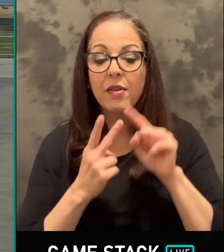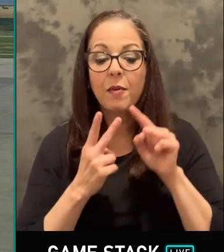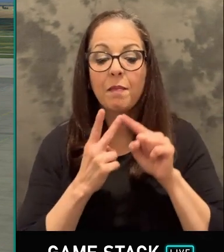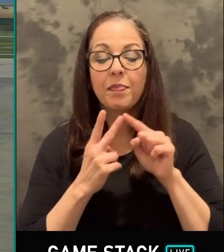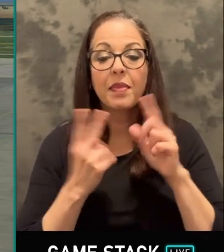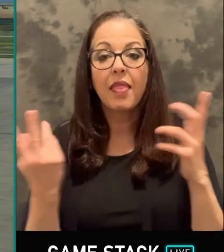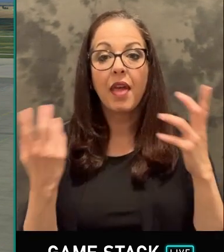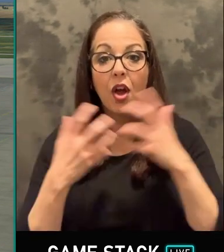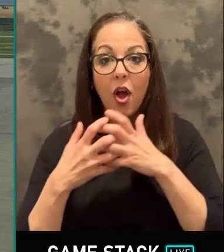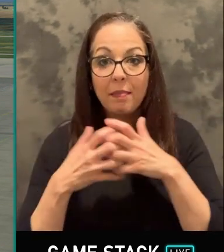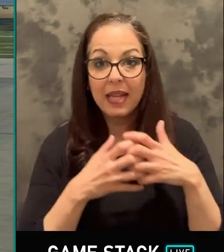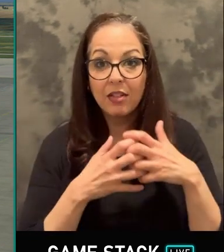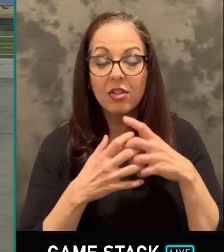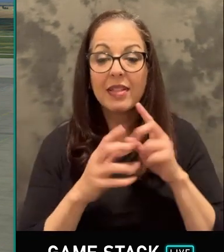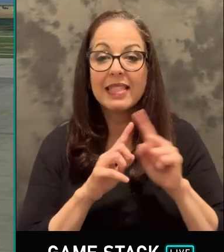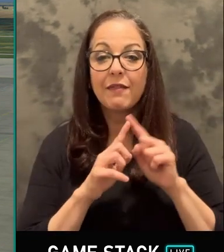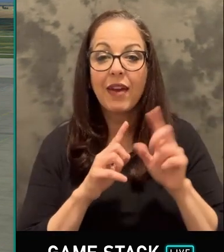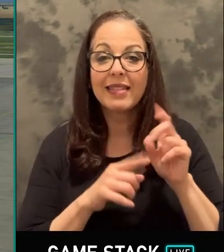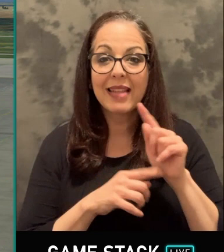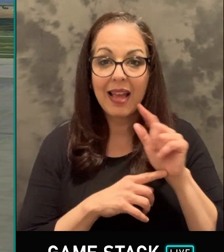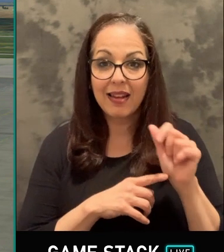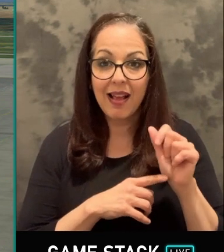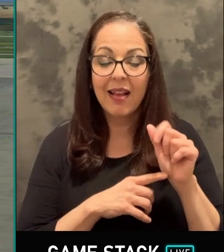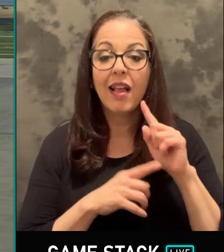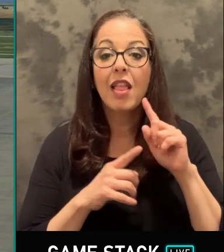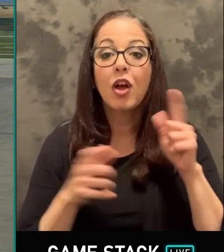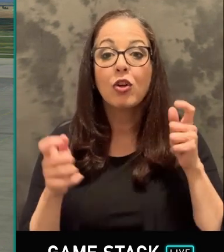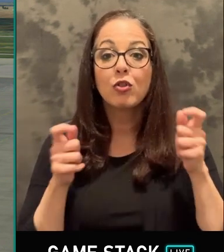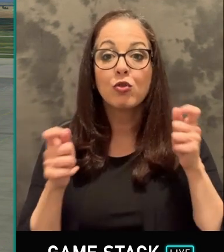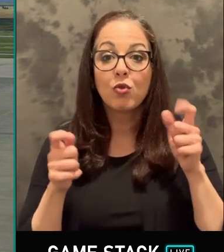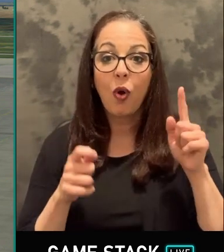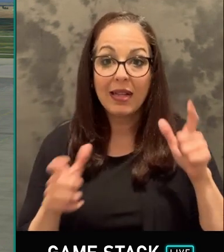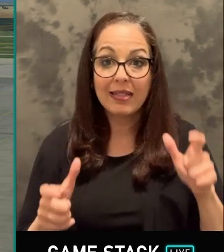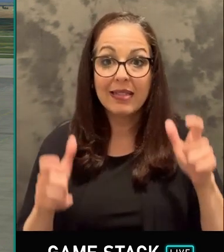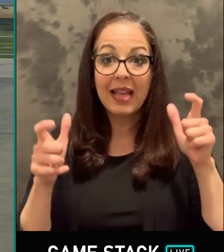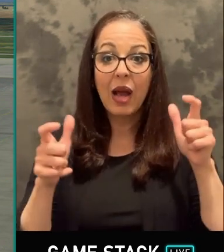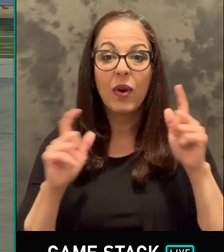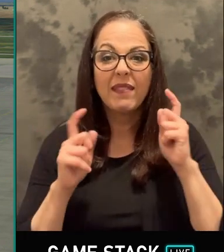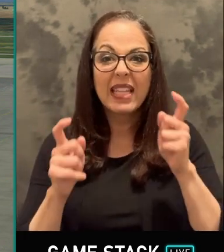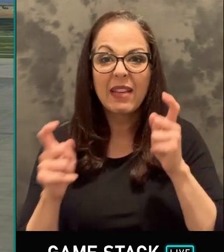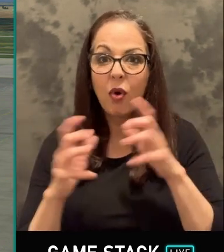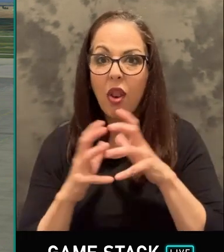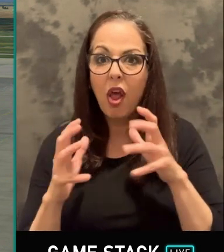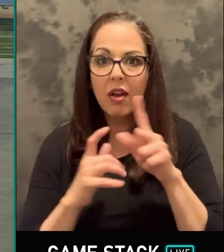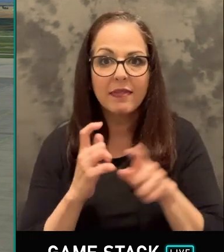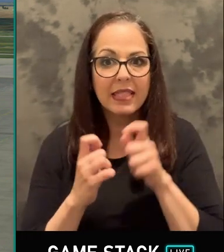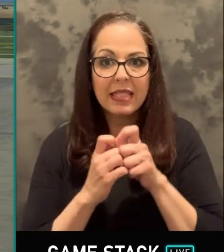The control tour needs to provide you a lot of details and you will rarely get the same sentence twice